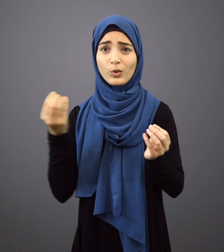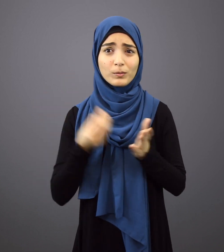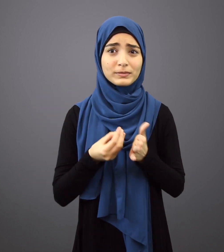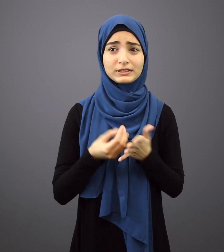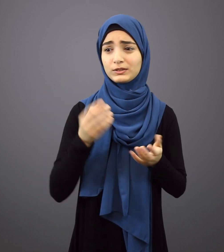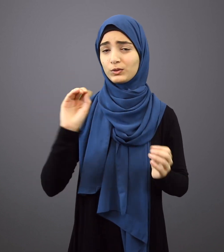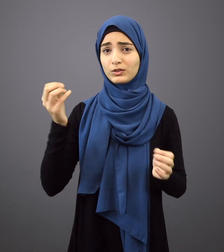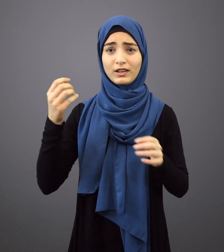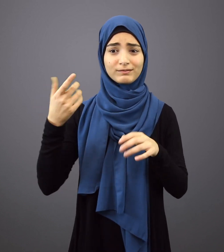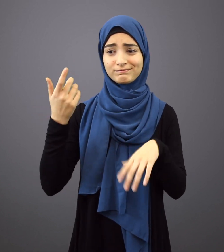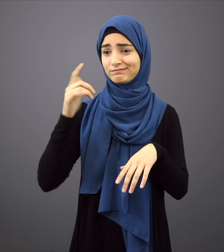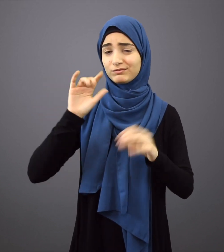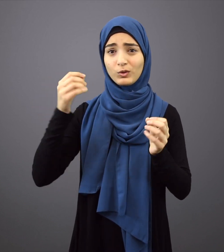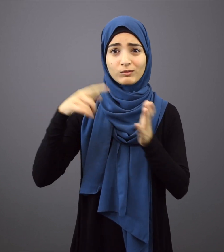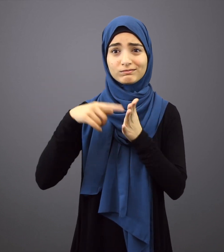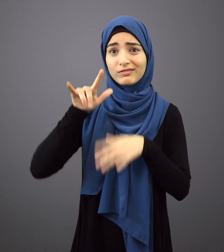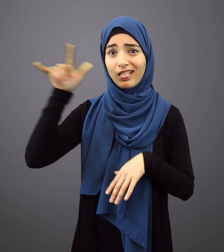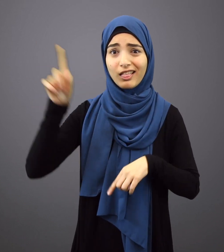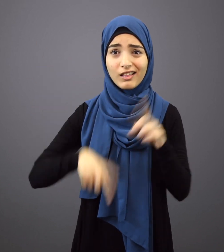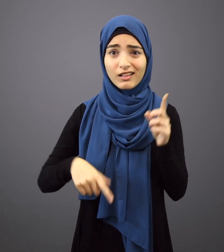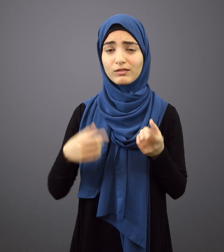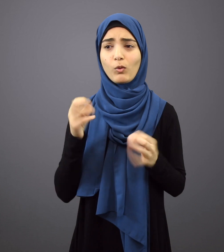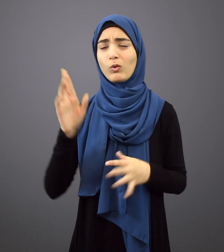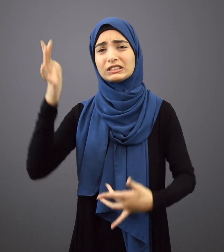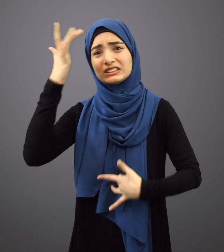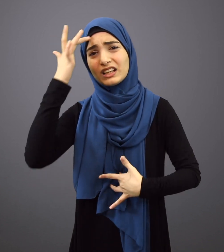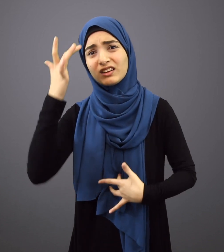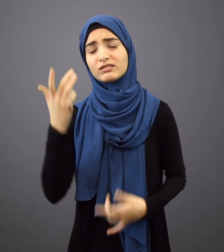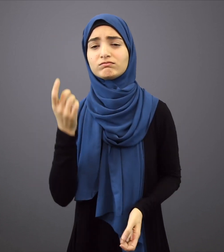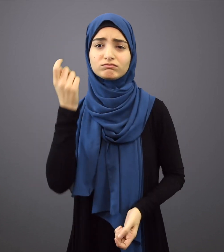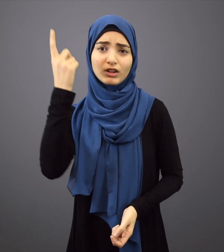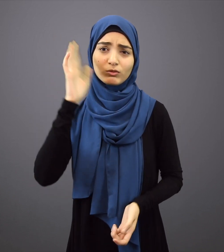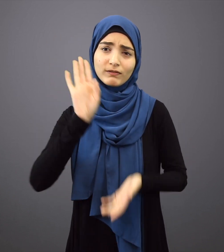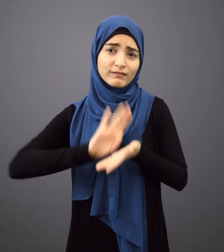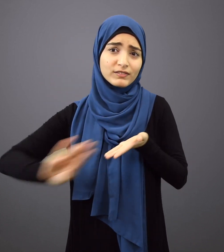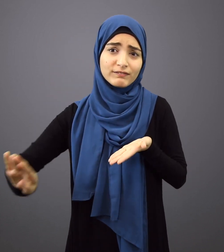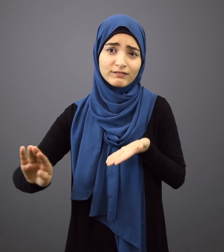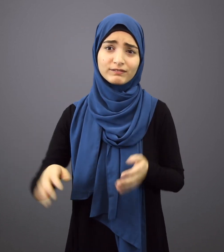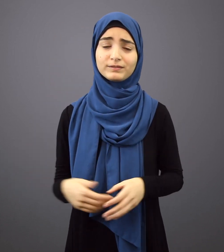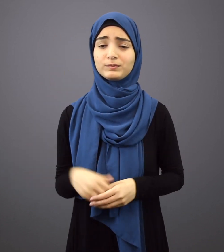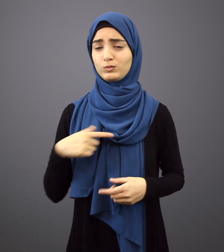But FYI if people cannot afford to go or are too sick to go